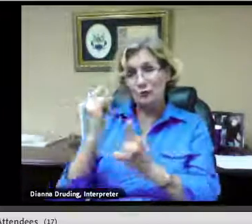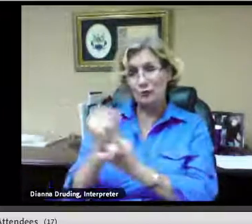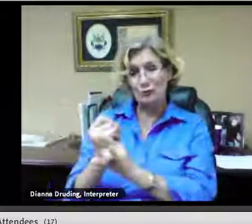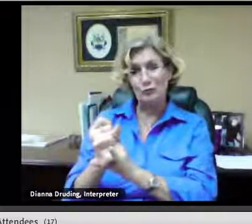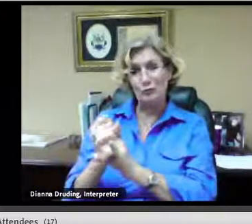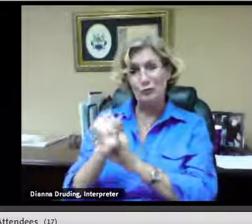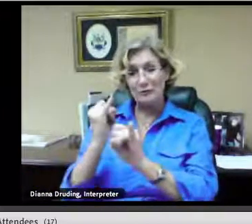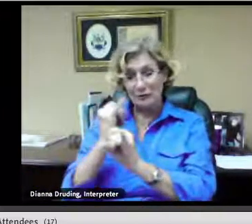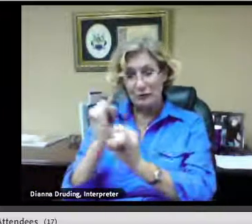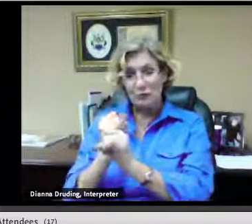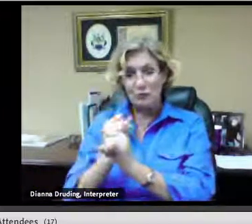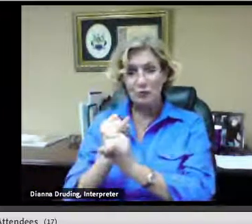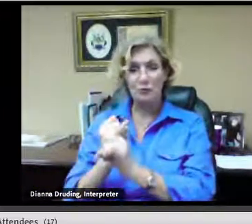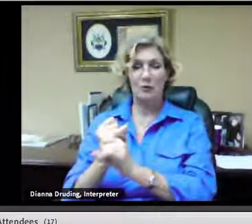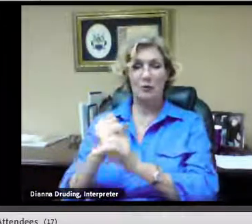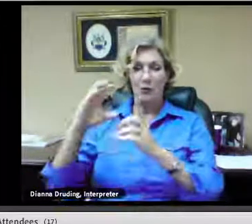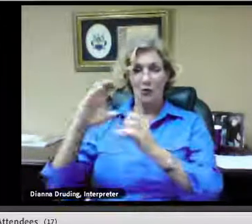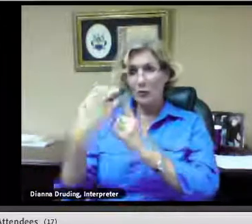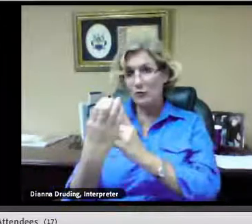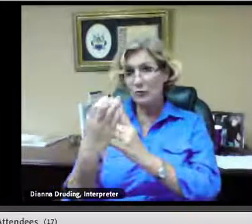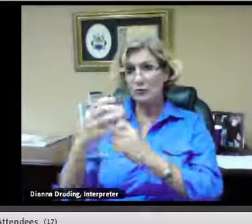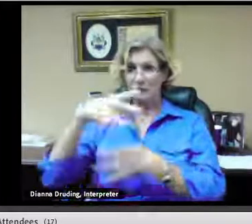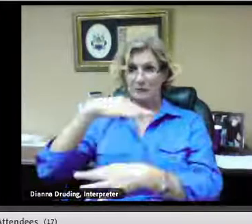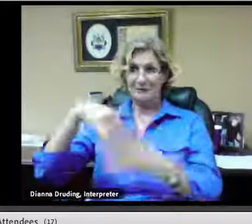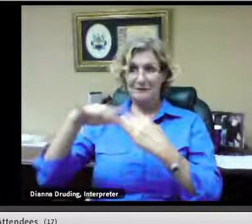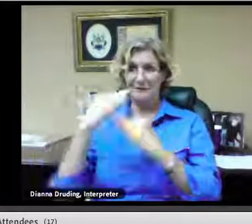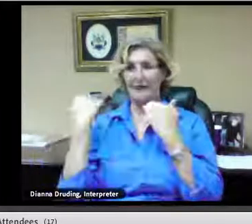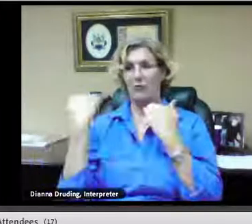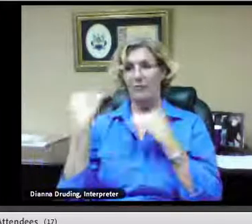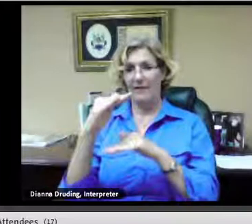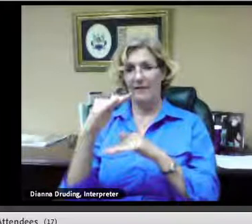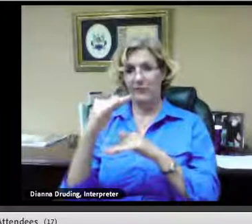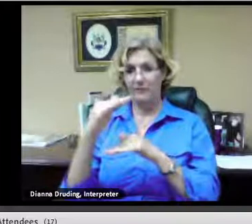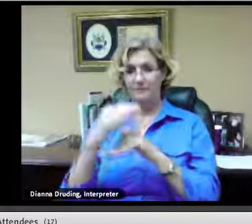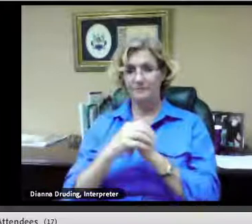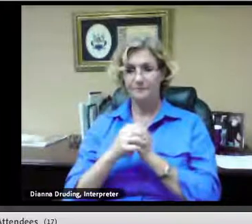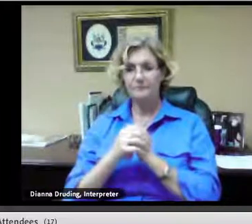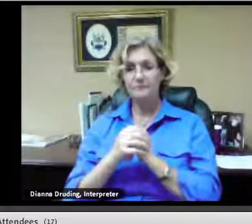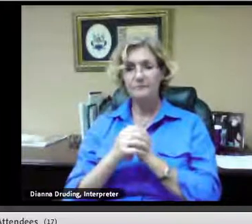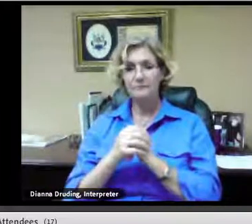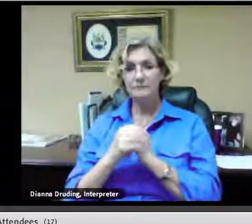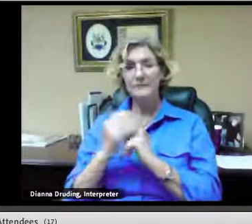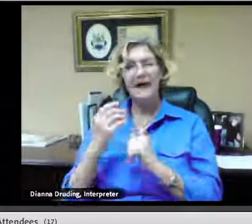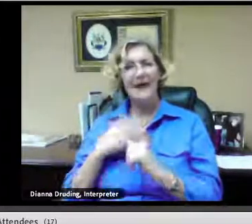If you -- You know, I'm making kind of the assumption that you have heard of this word before. But if you have not,